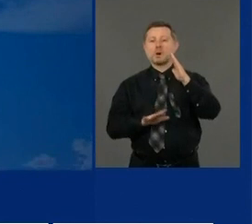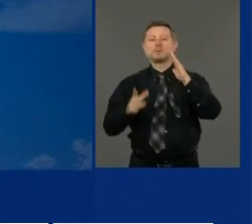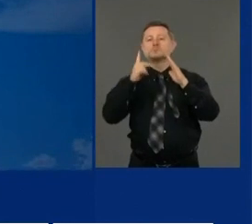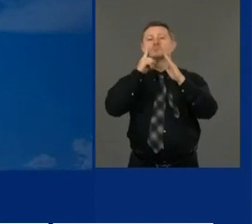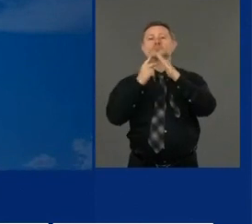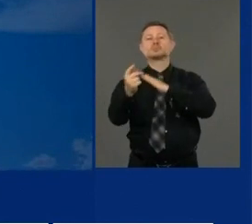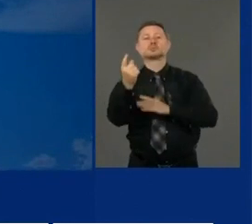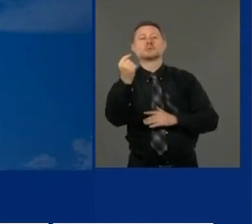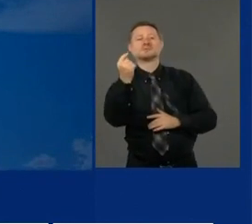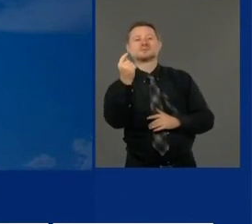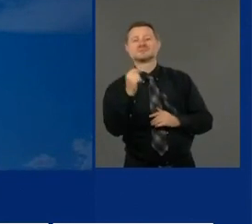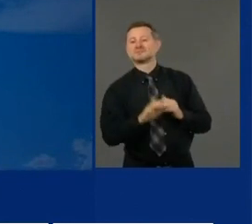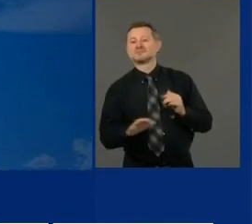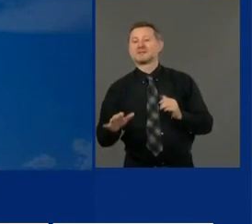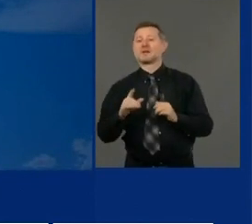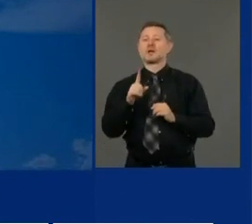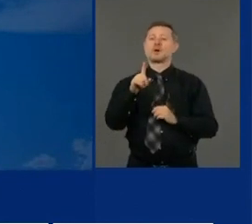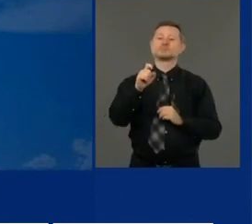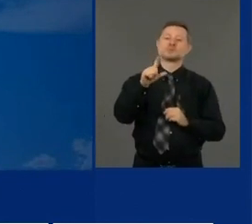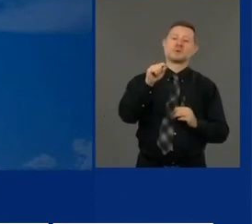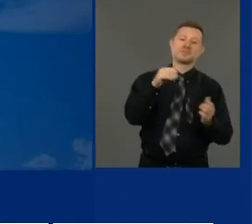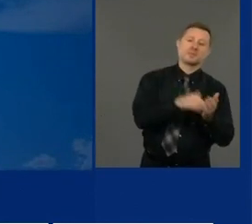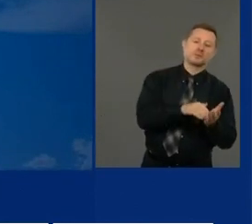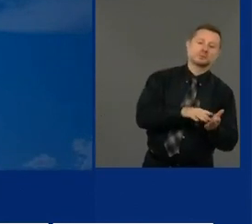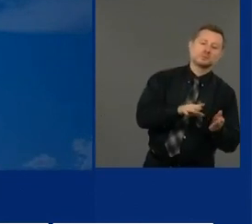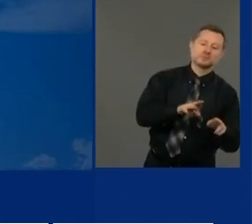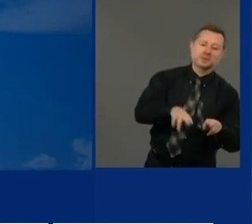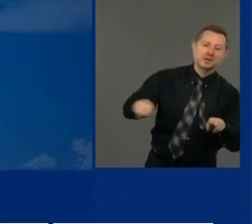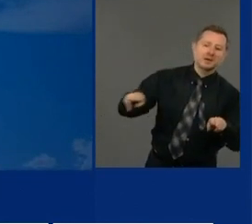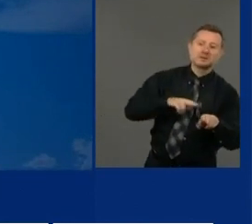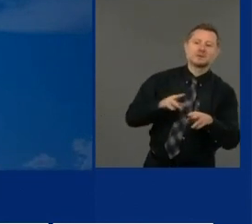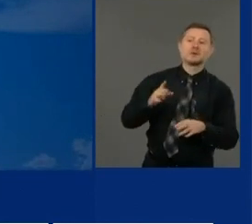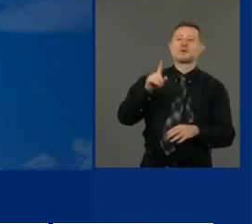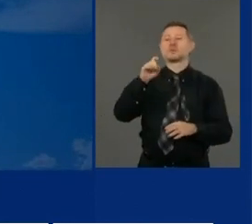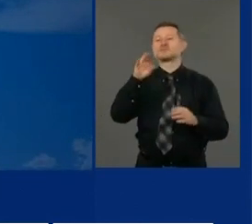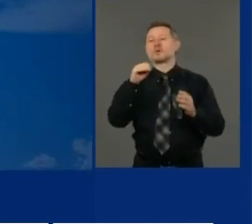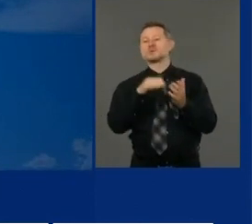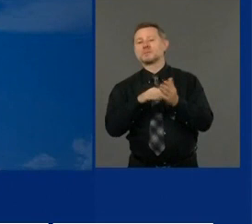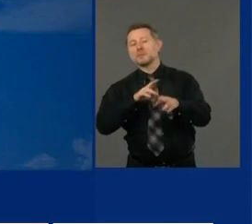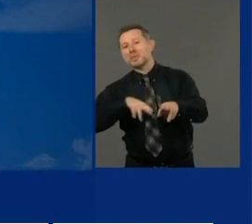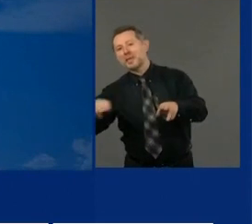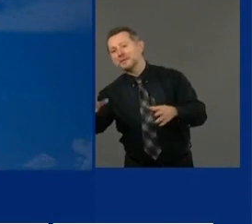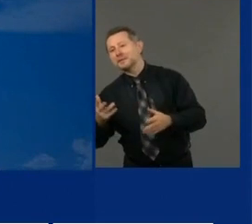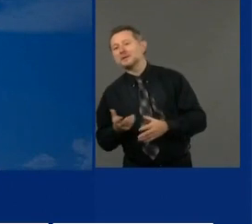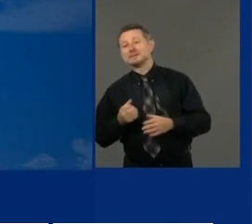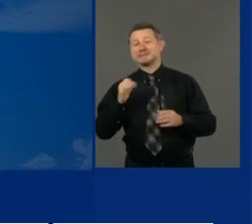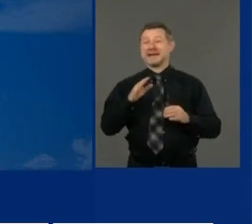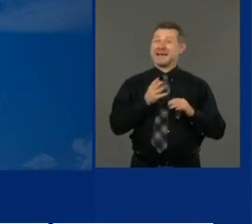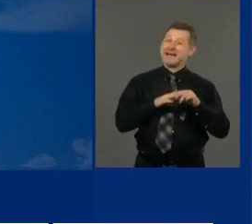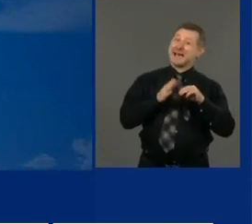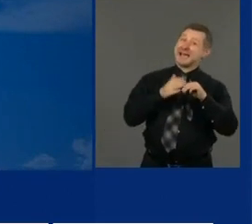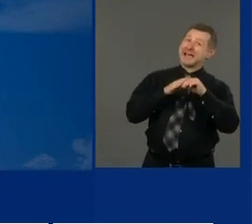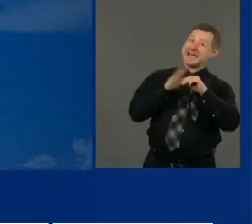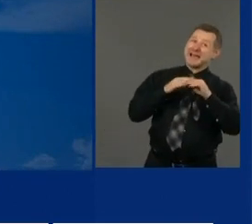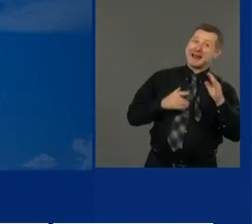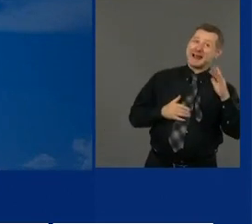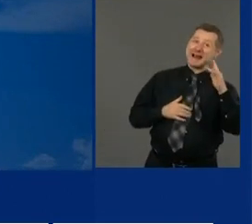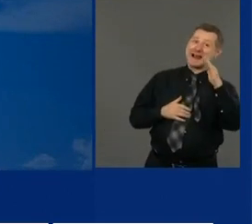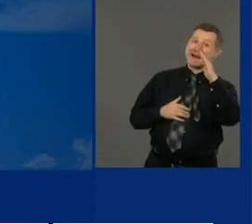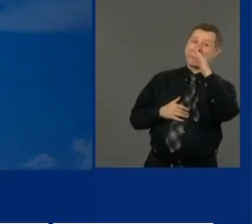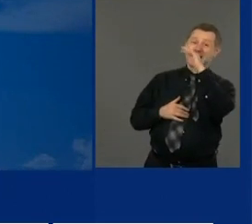GOES RIGHT UP THROUGH IT.